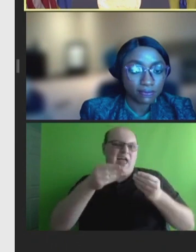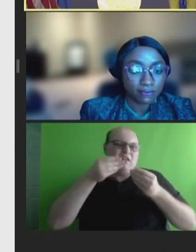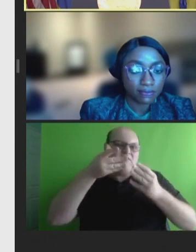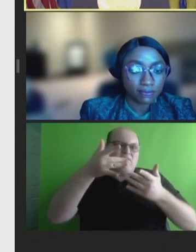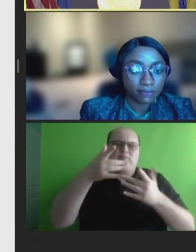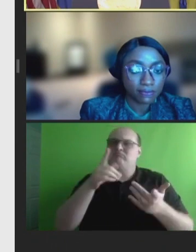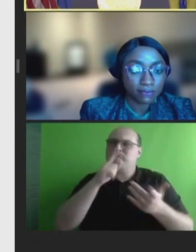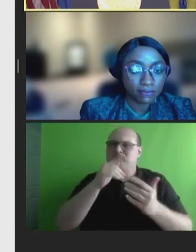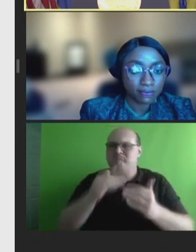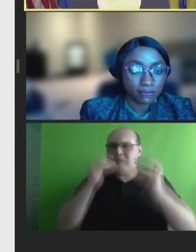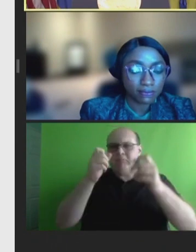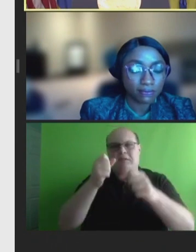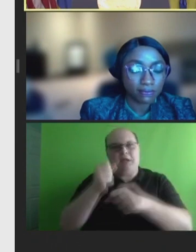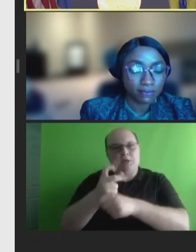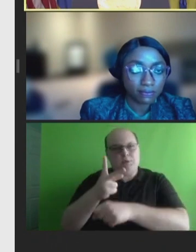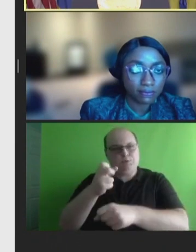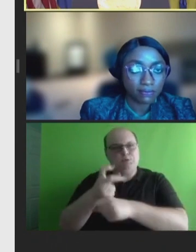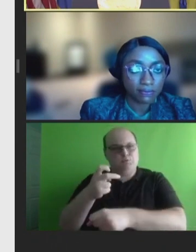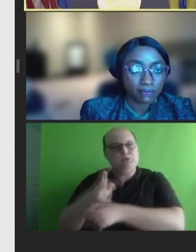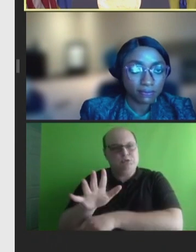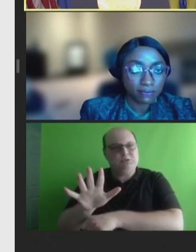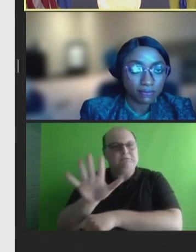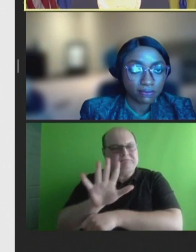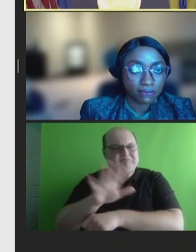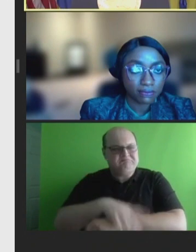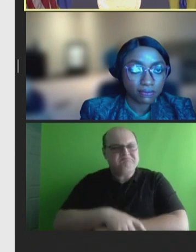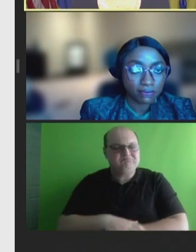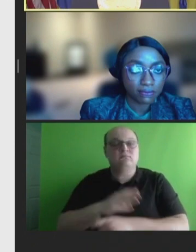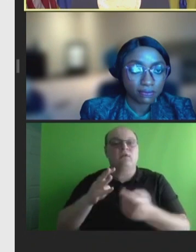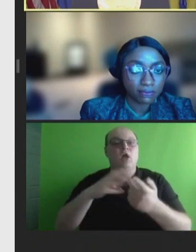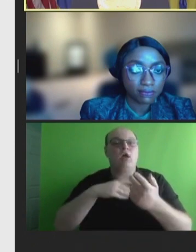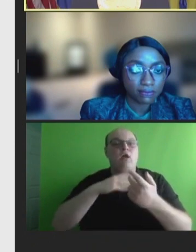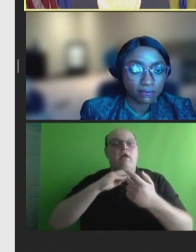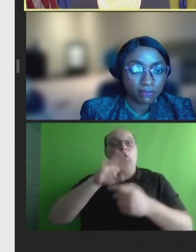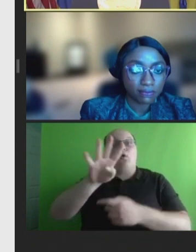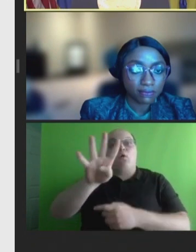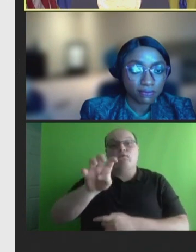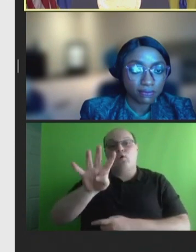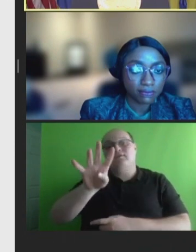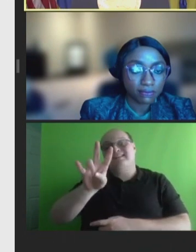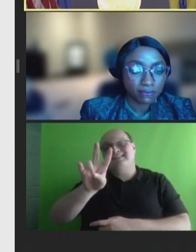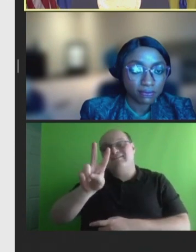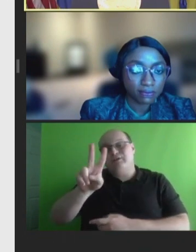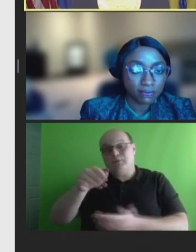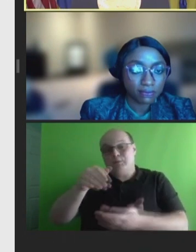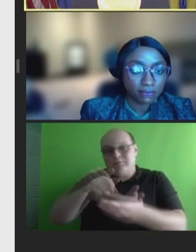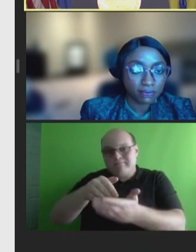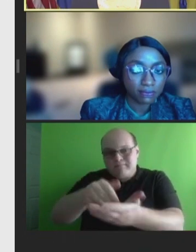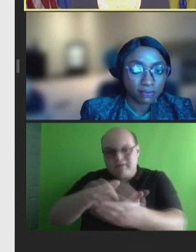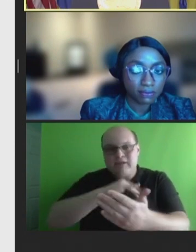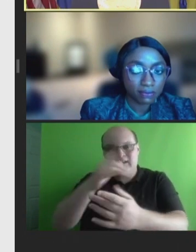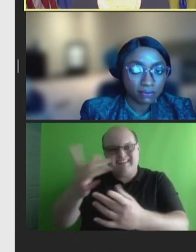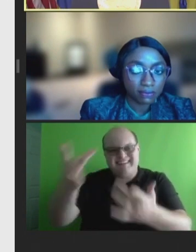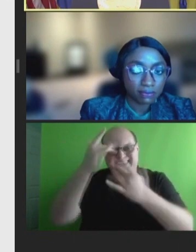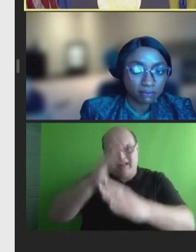two years. But we've prevented 472 million illnesses, avoided over a million deaths,